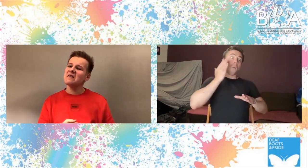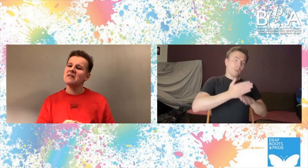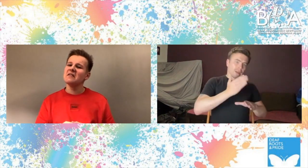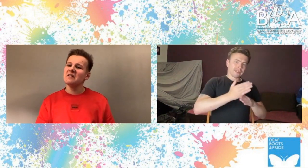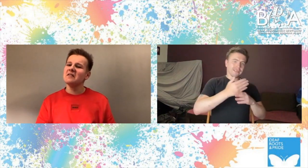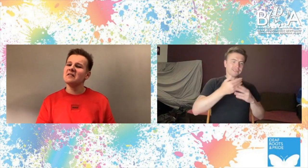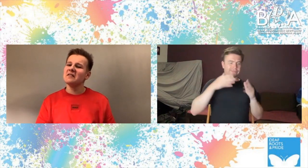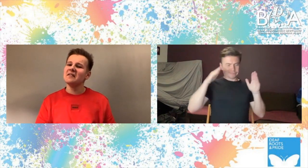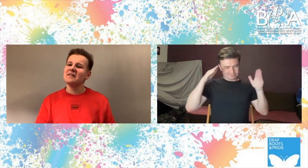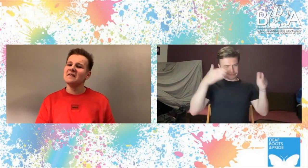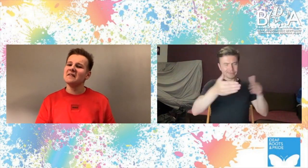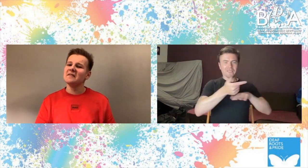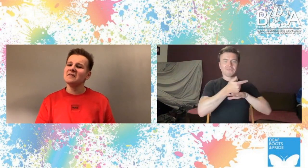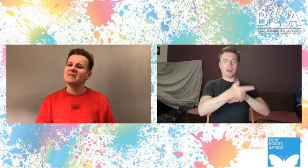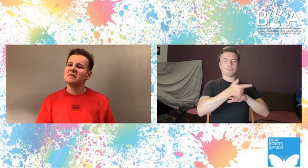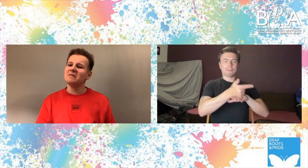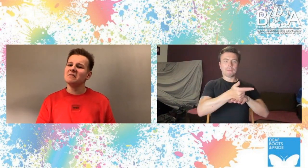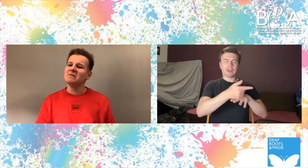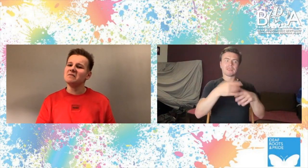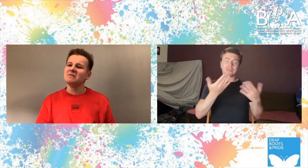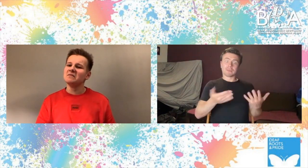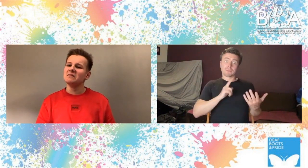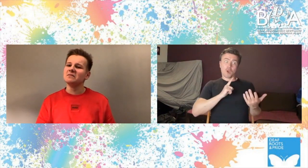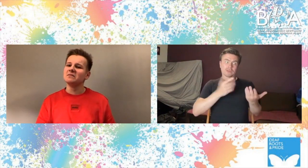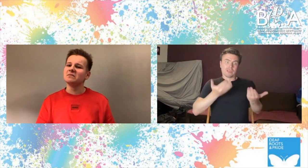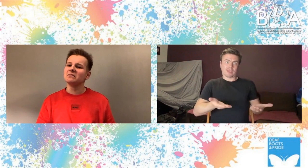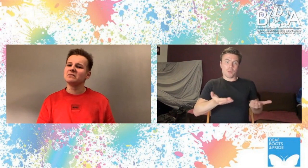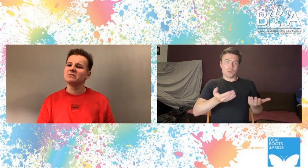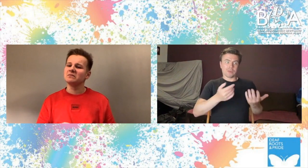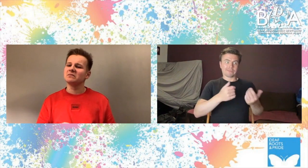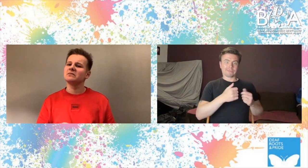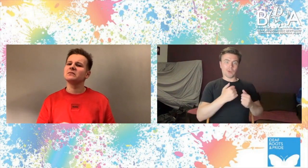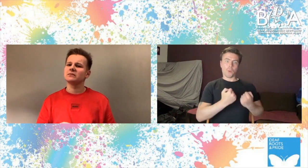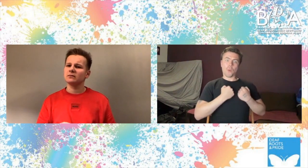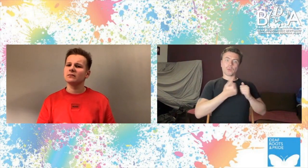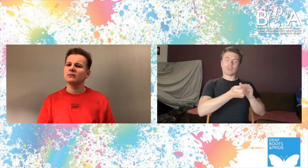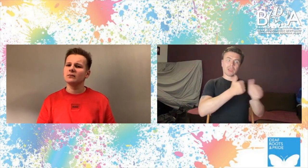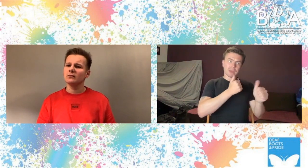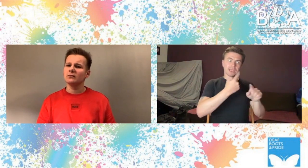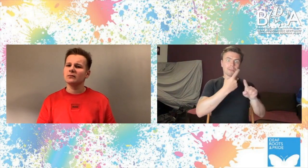but my work now is going to be filmmaking. That’s what I’m focusing on now,